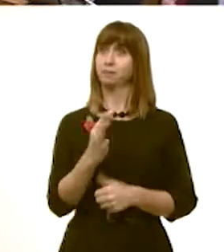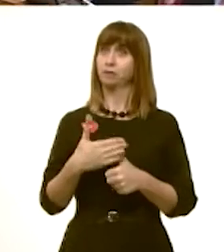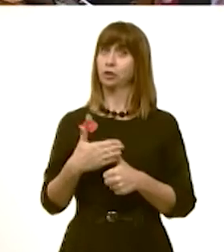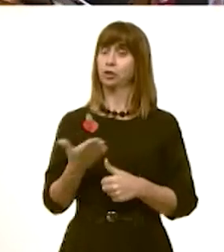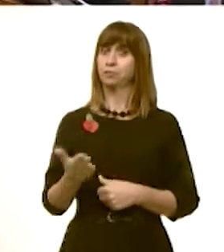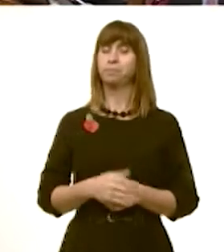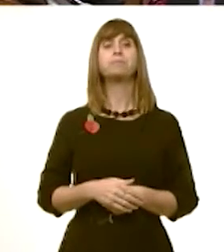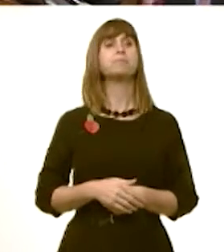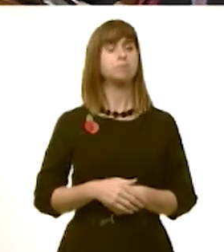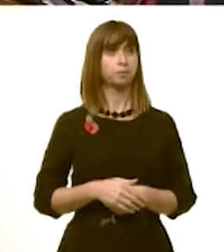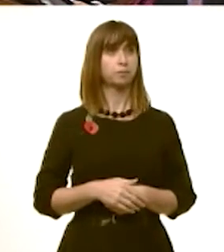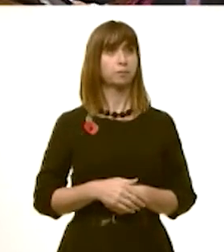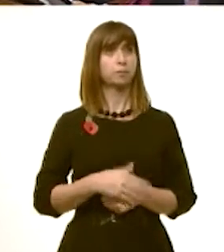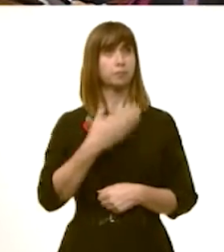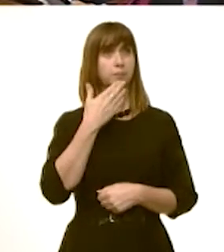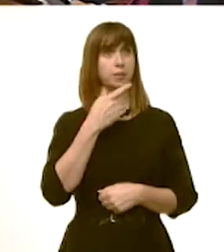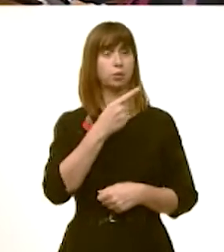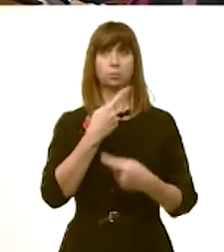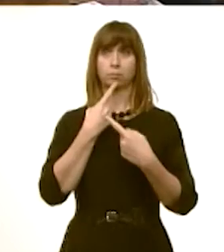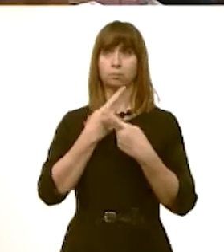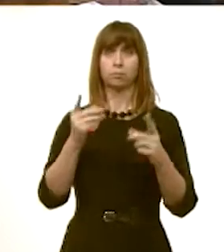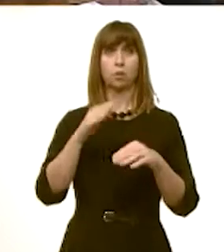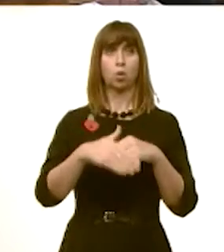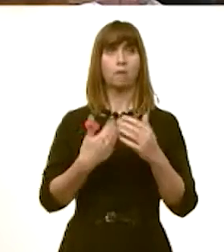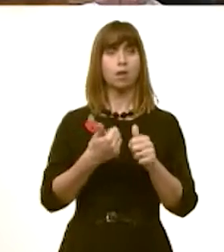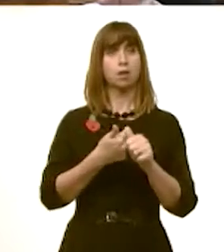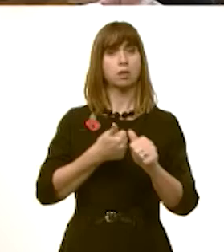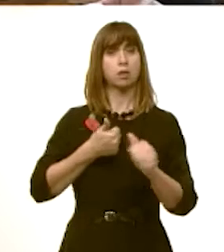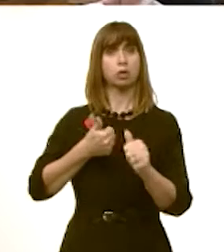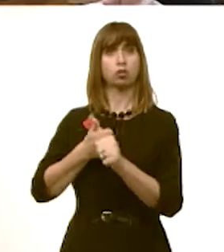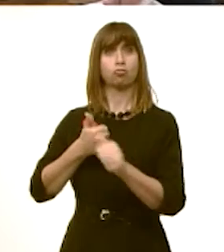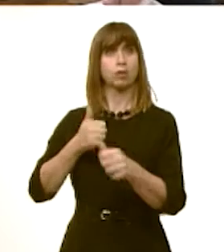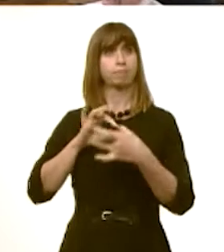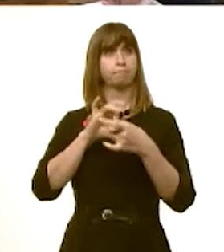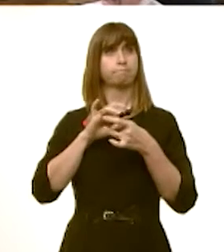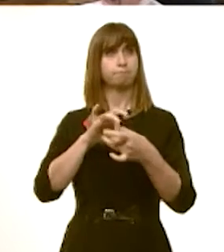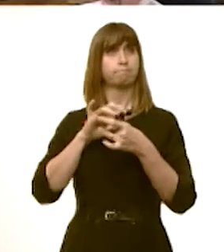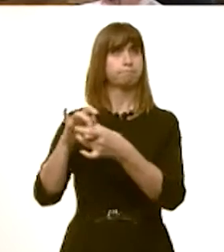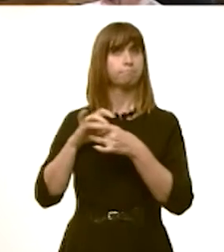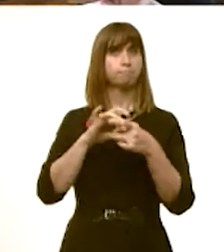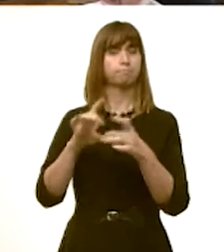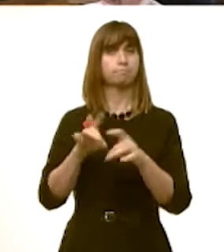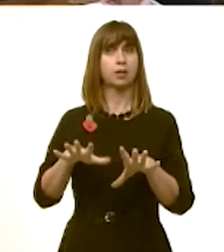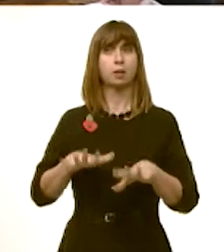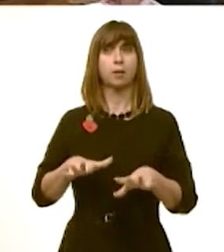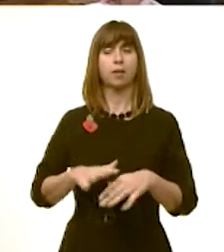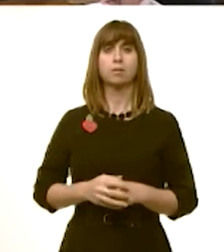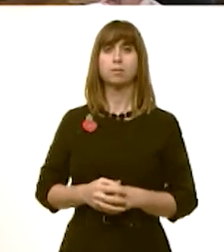Will the First Minister make a statement on the state of industrial relations in Wales? OAQ(4)2552(FM) Gwyn R. Price: 5. Will the First Minister make a statement on the need for positive industrial relations in Wales?